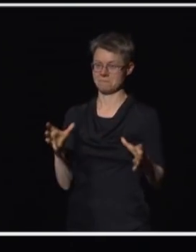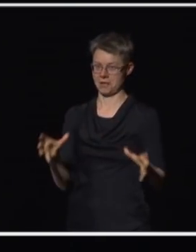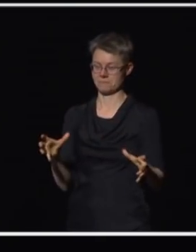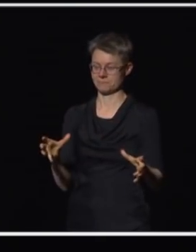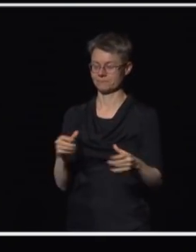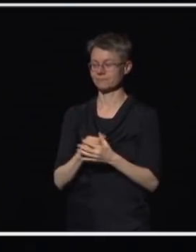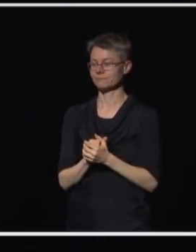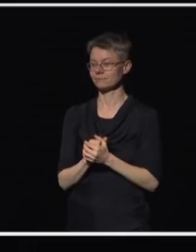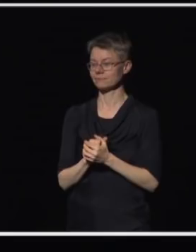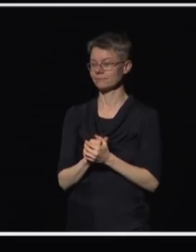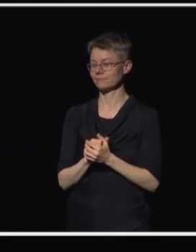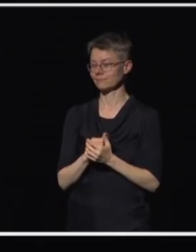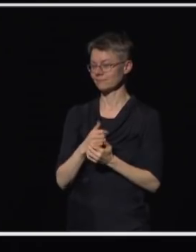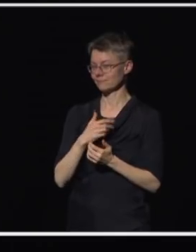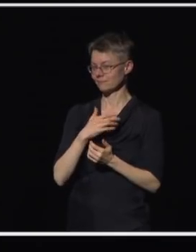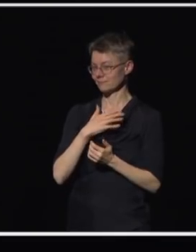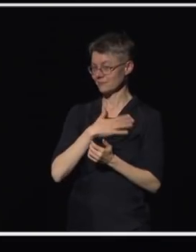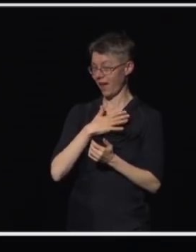I like blue-eyed, blonde Captain America.